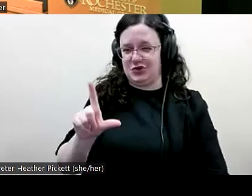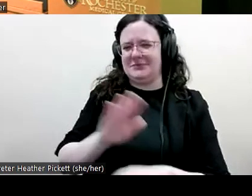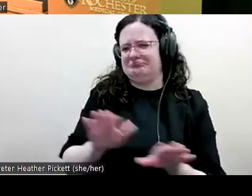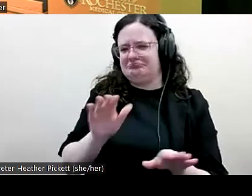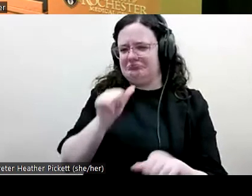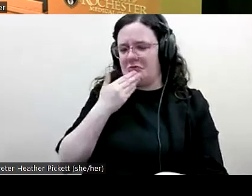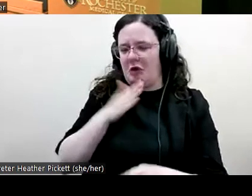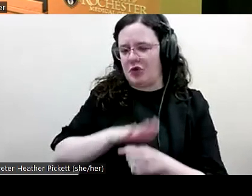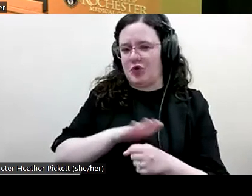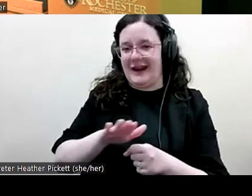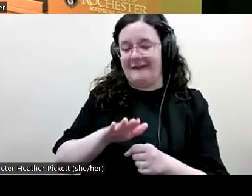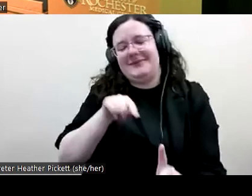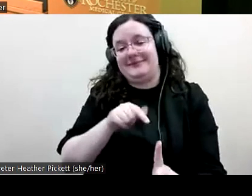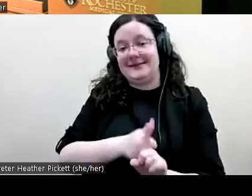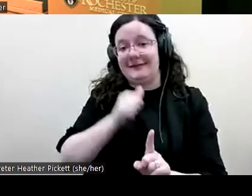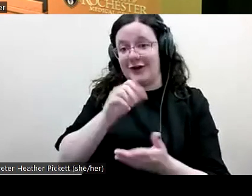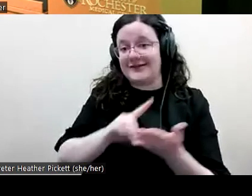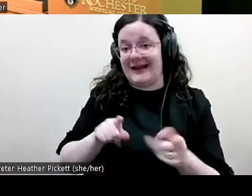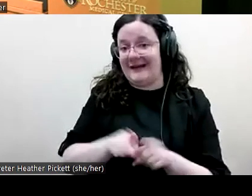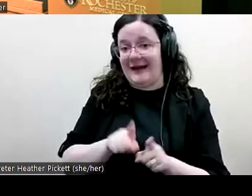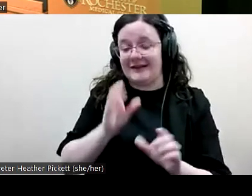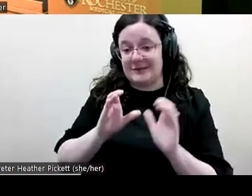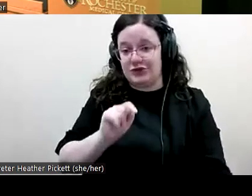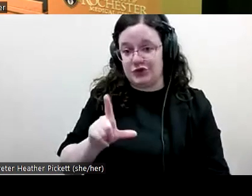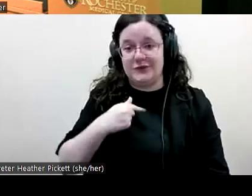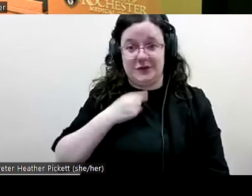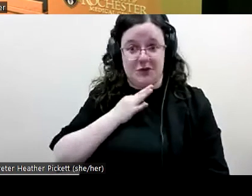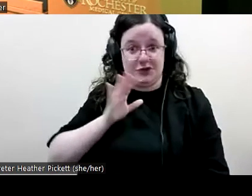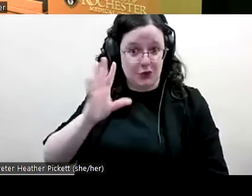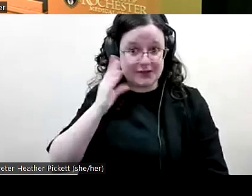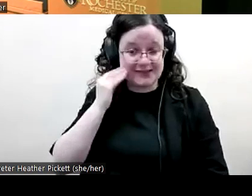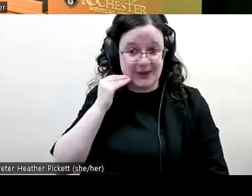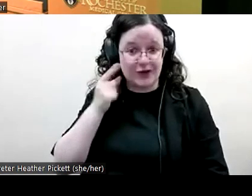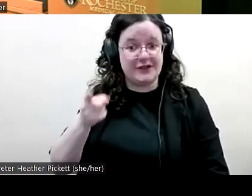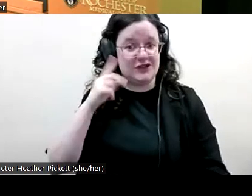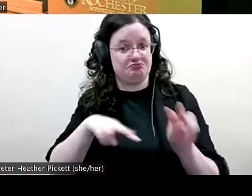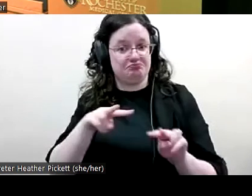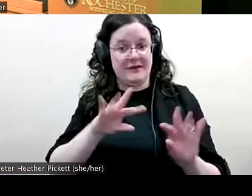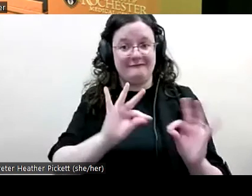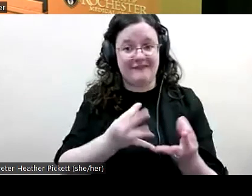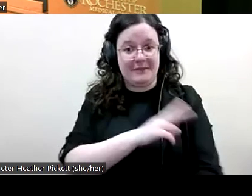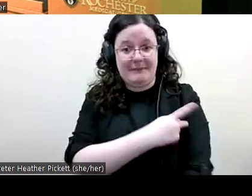the families that you talk with and work with um experience um so I would agree medical records